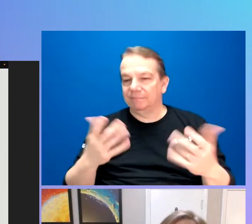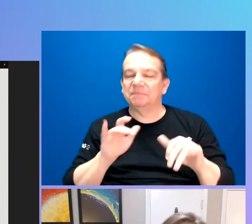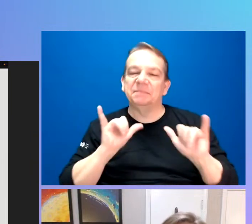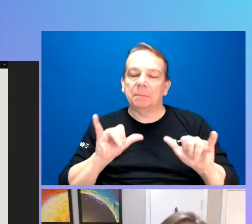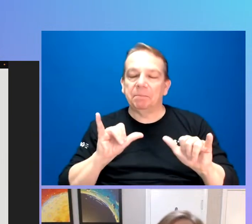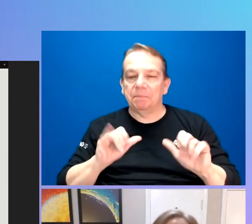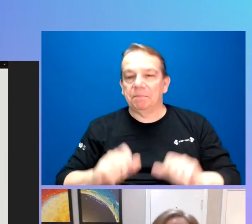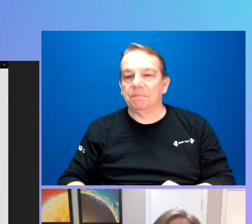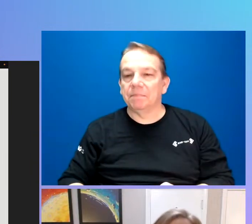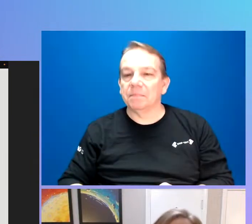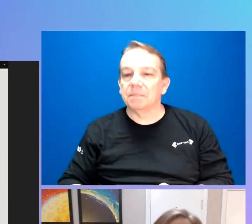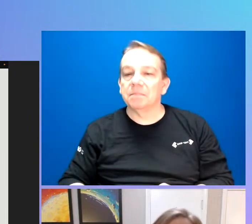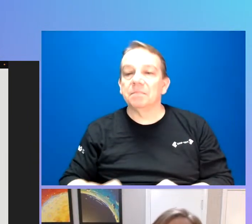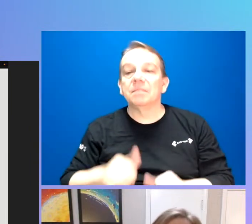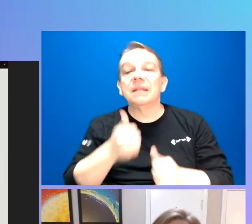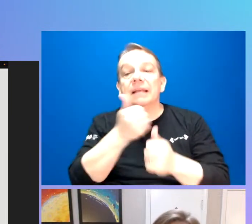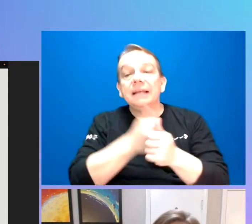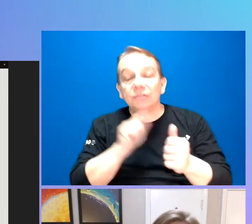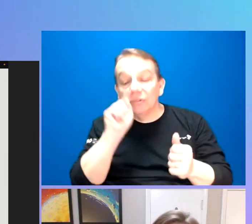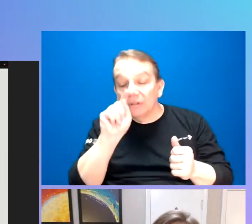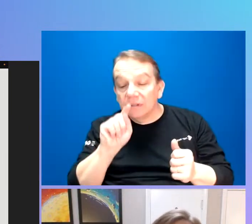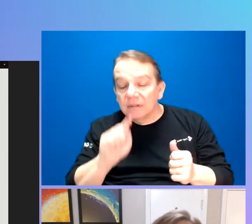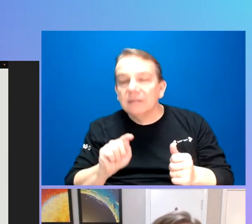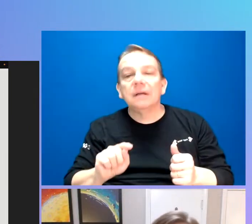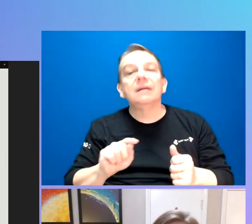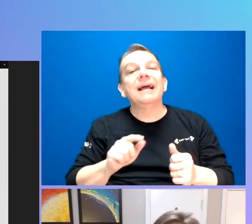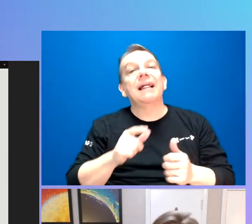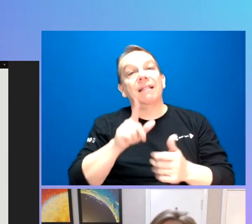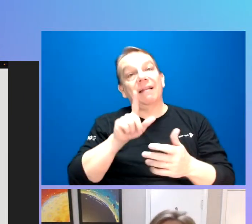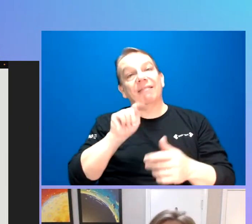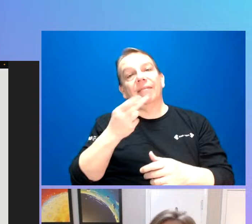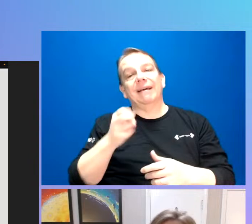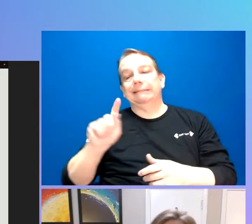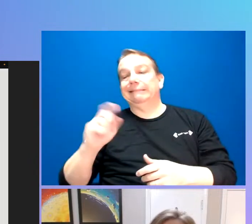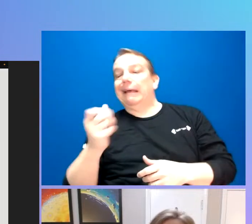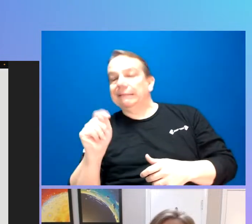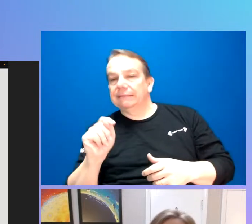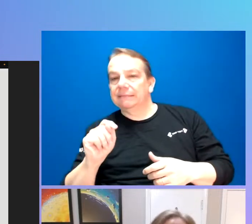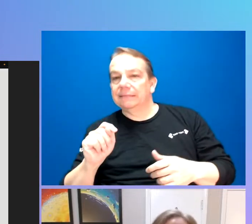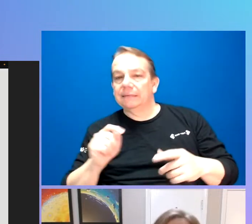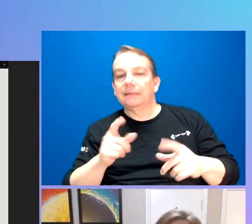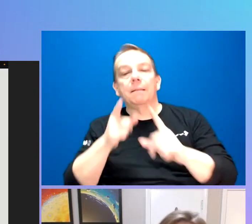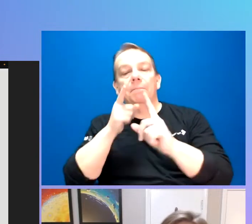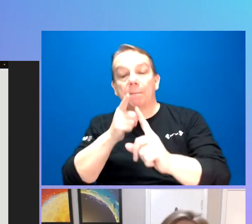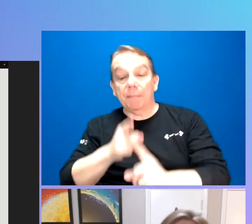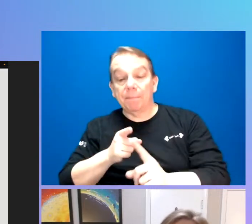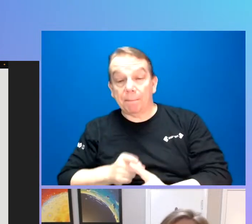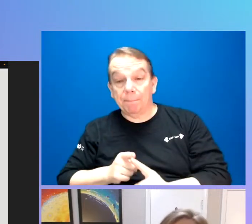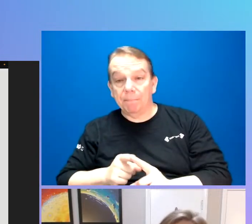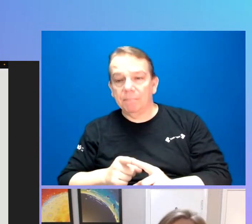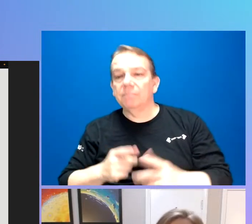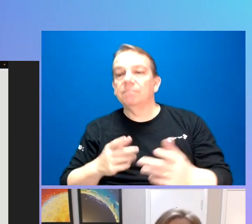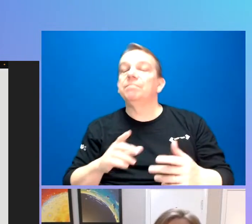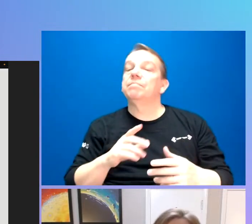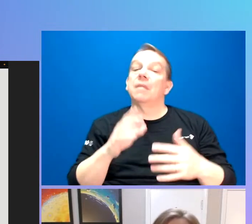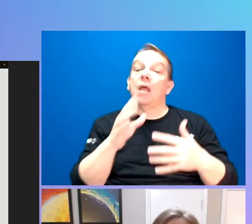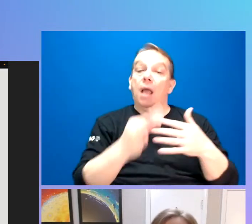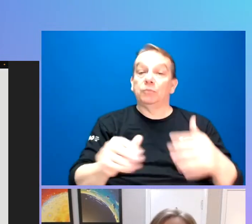elements is the text found in each bulleted item. So option A